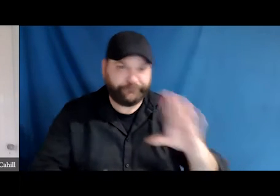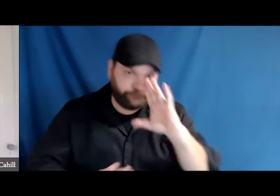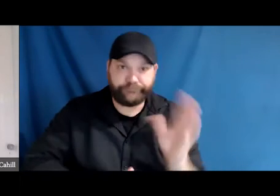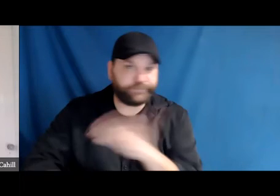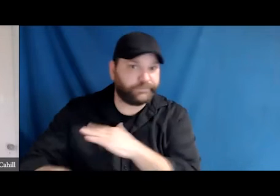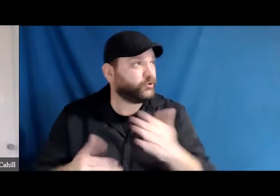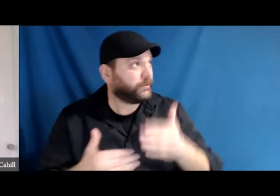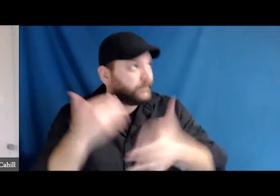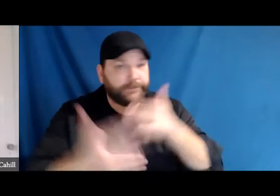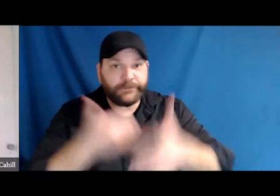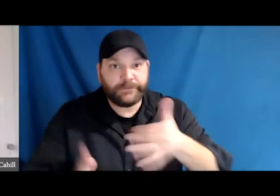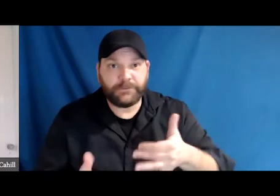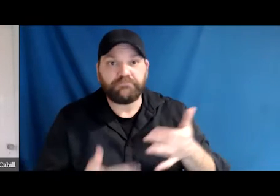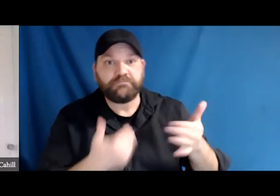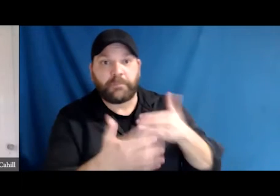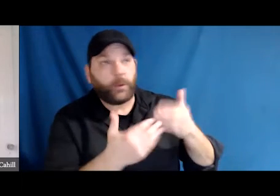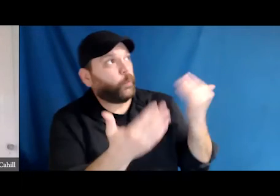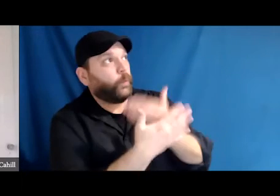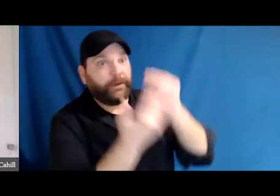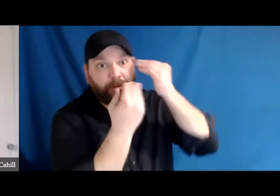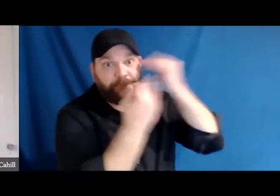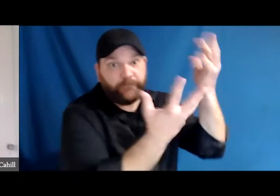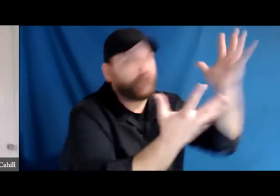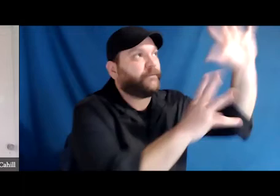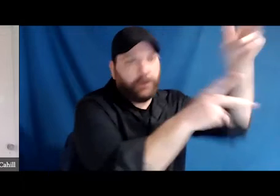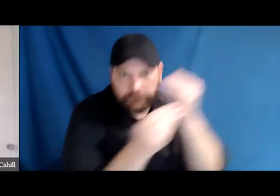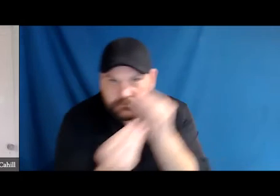were not informed with the most up-to-date information,